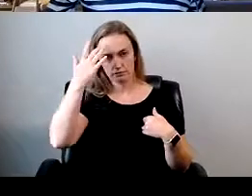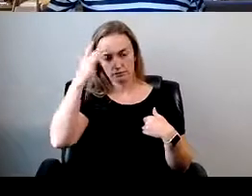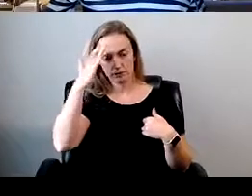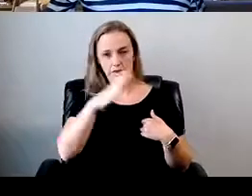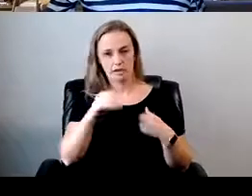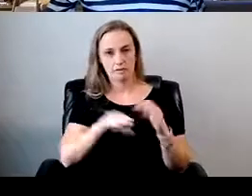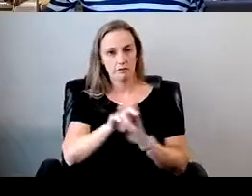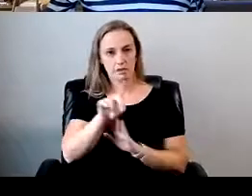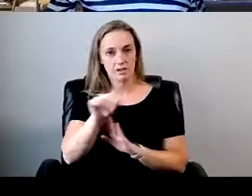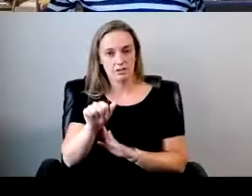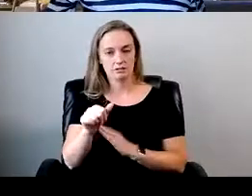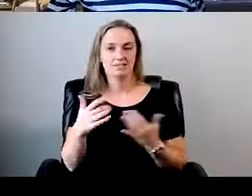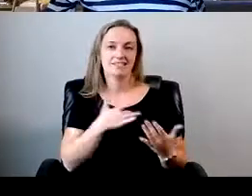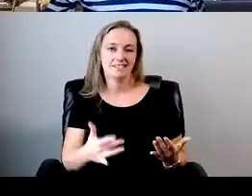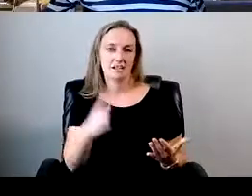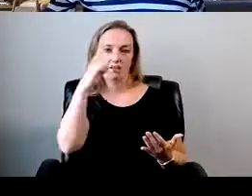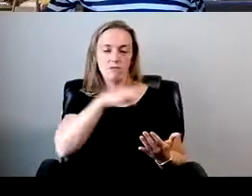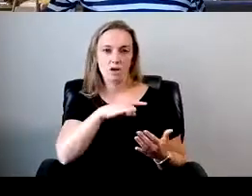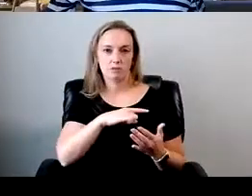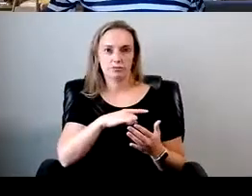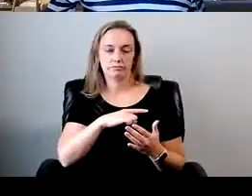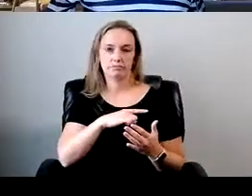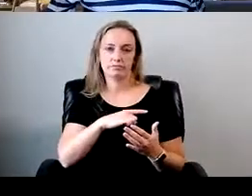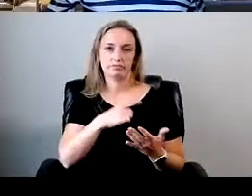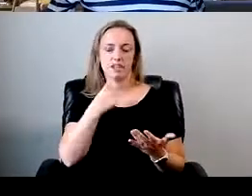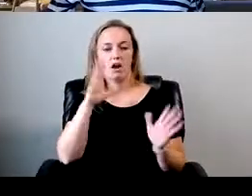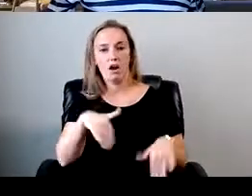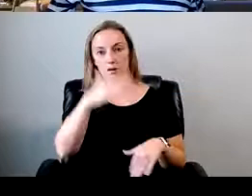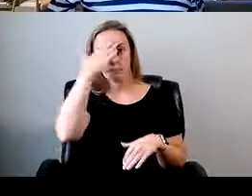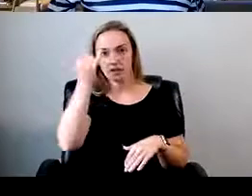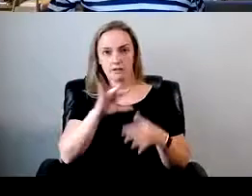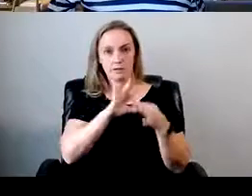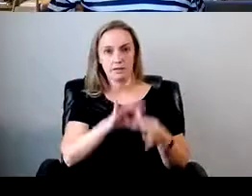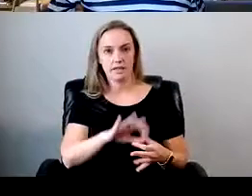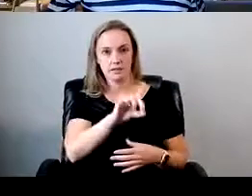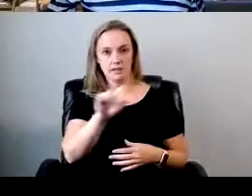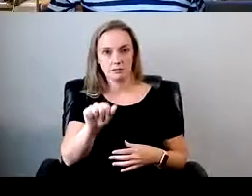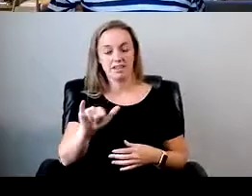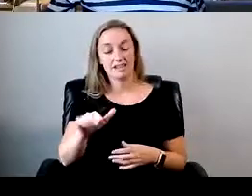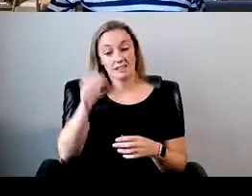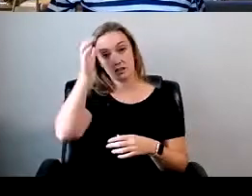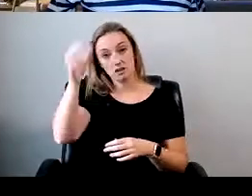to disability related behaviors. That's a concept known as diagnostic overshadowing.